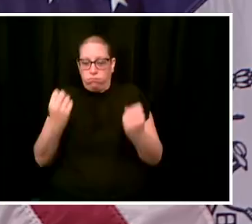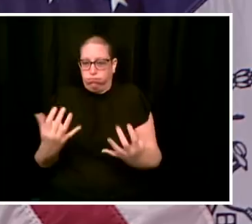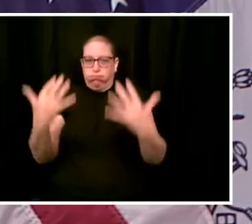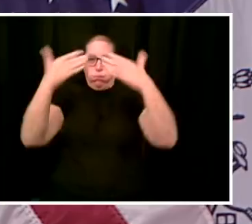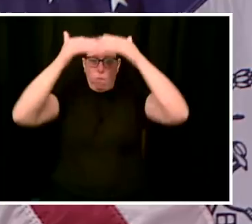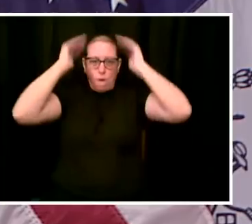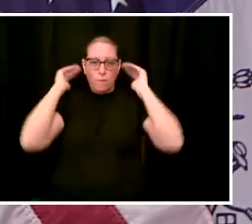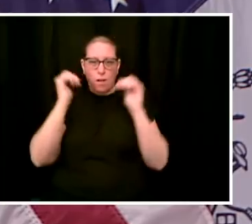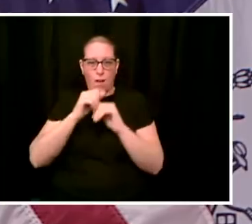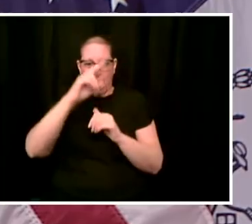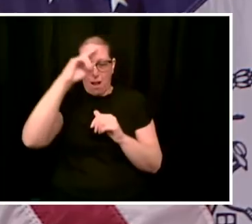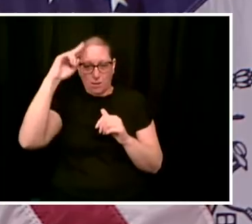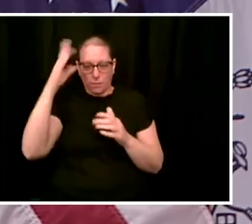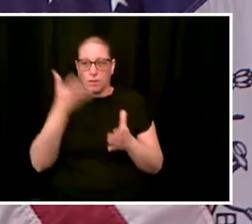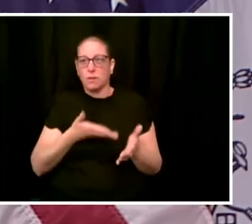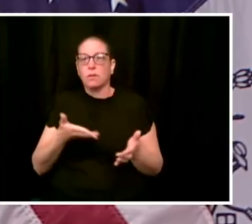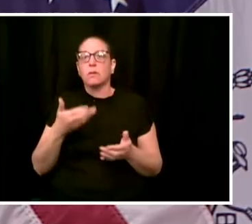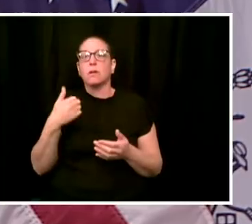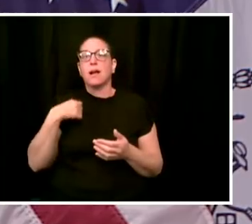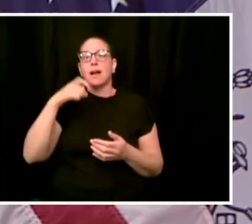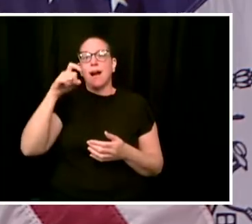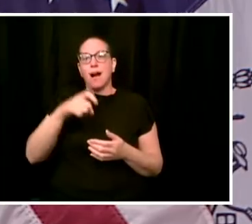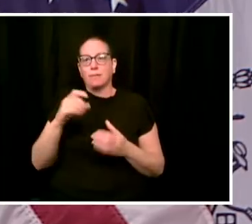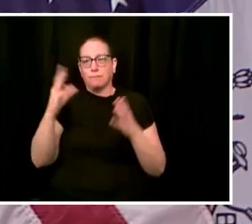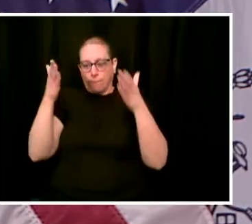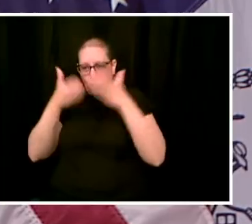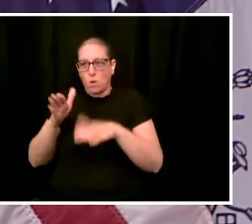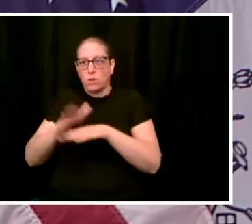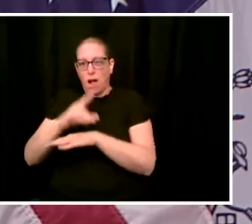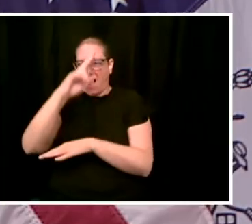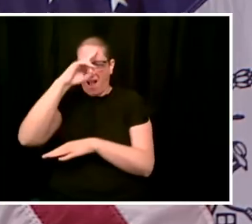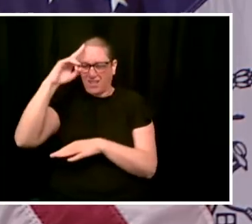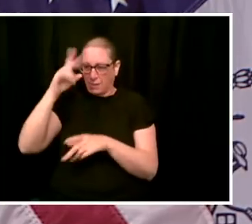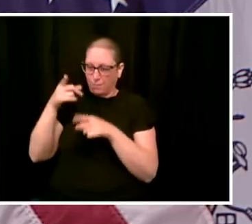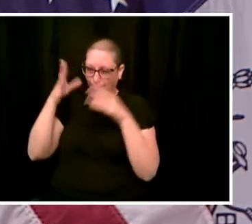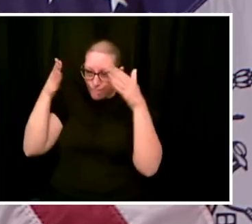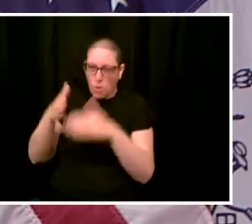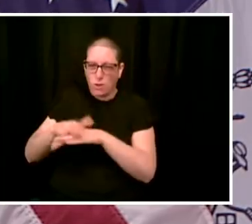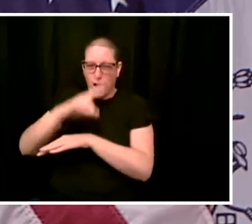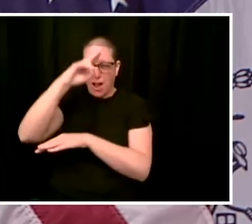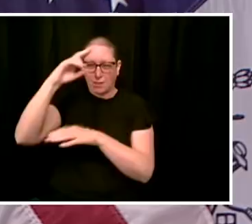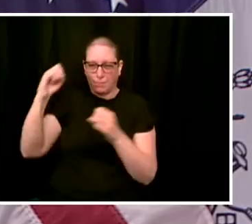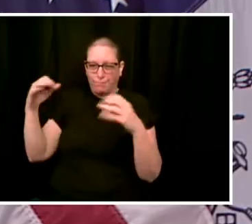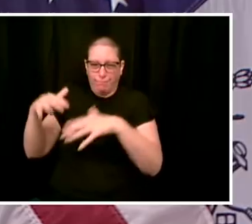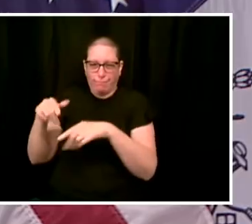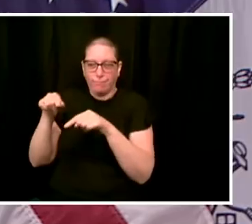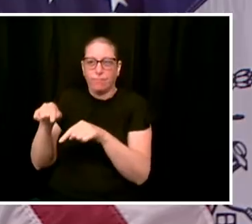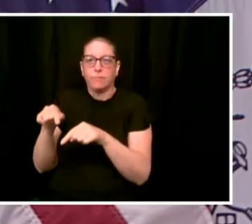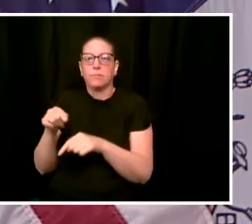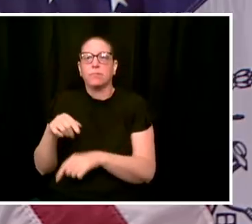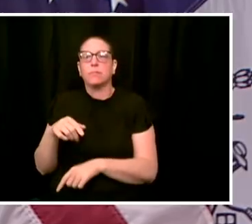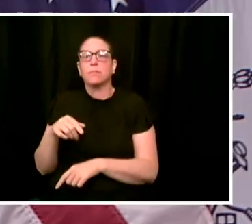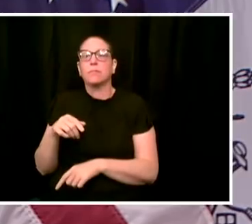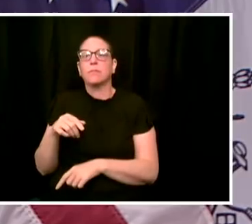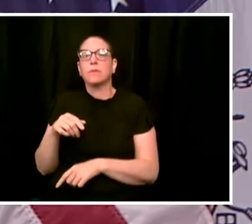PEONPP LAL OF THE ABOVE, VENTILATORS, OUY NAME IT. THAT'S WHERE THE FOCUS HAD TO BE